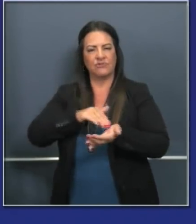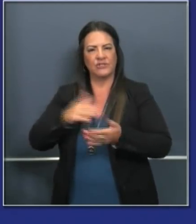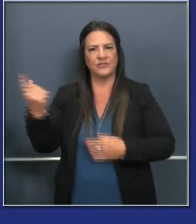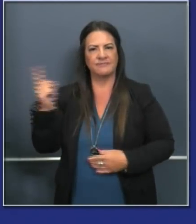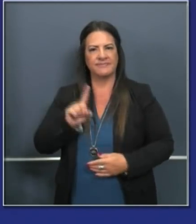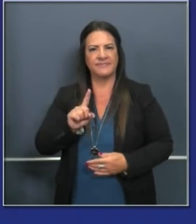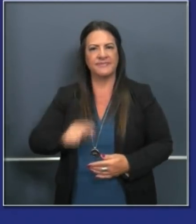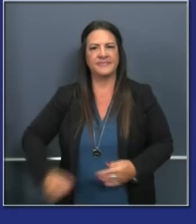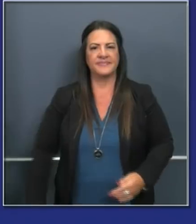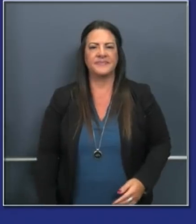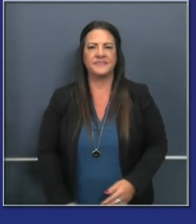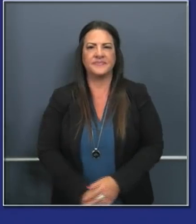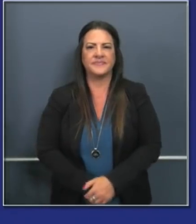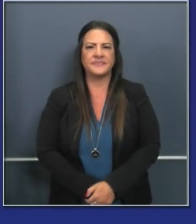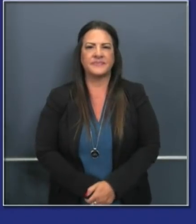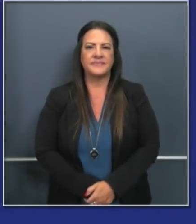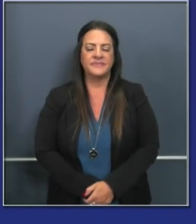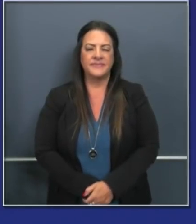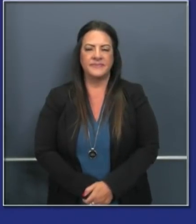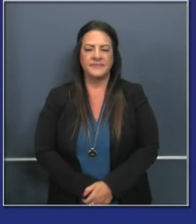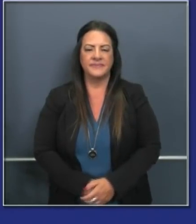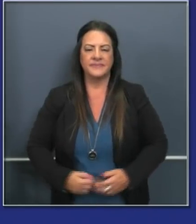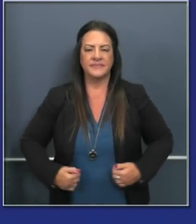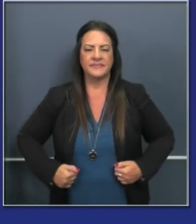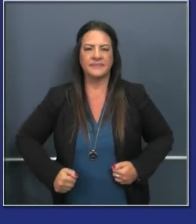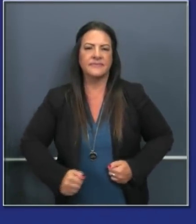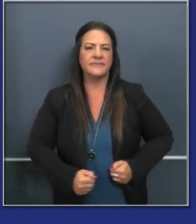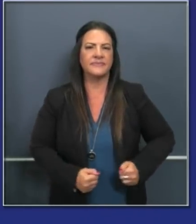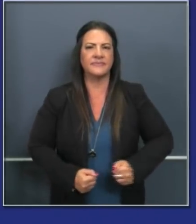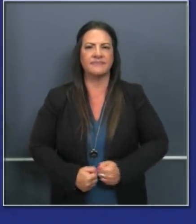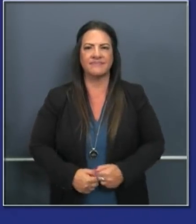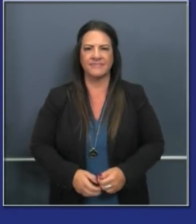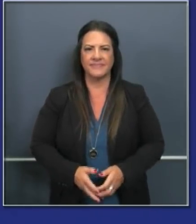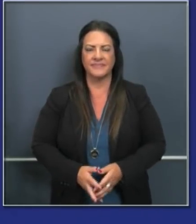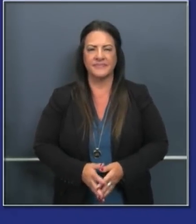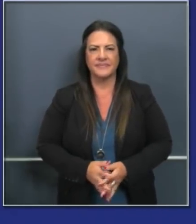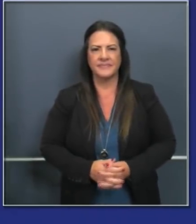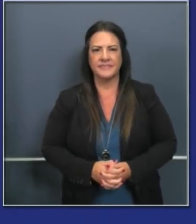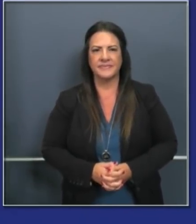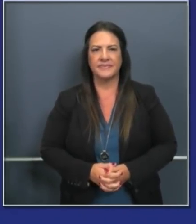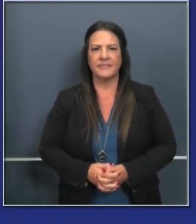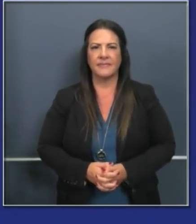AND AGAIN HOW ALL OF YOU CAN'T PARTICIPATE NOW AND HELPING US INFORM OUR NEXT STEPS IN THIS